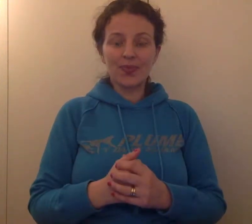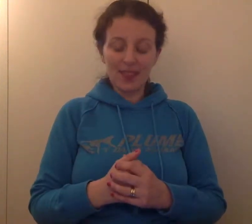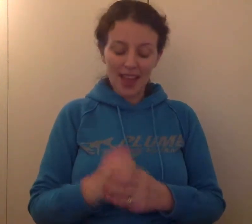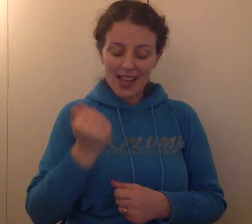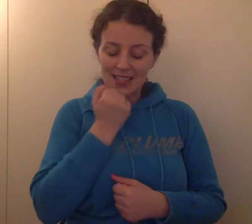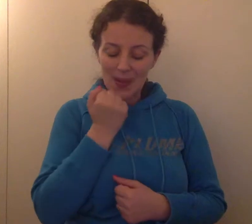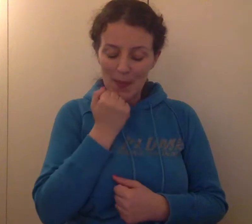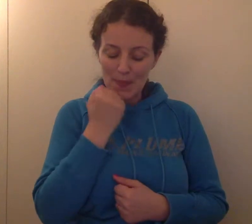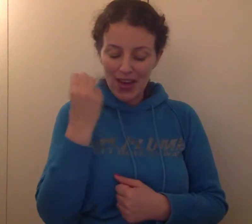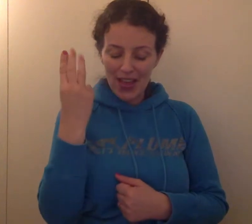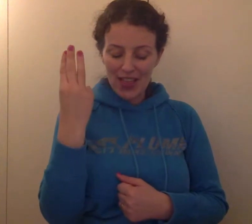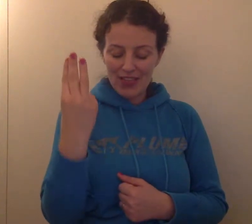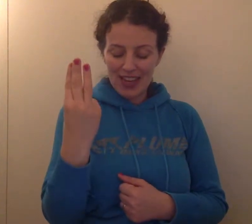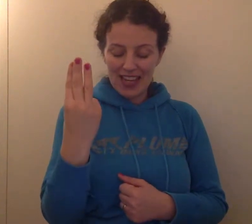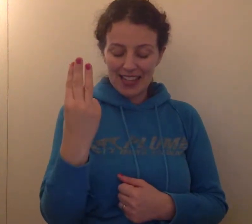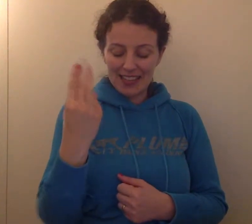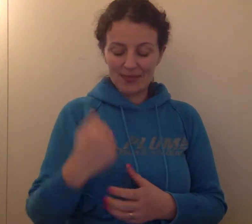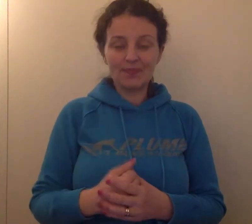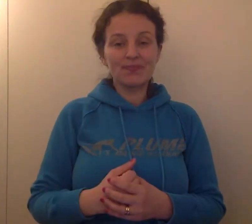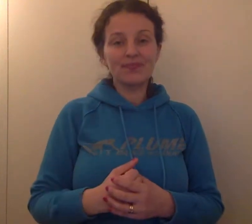Number 3 truth.